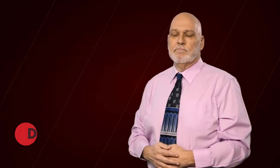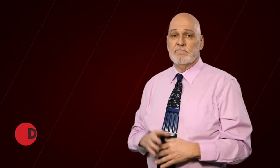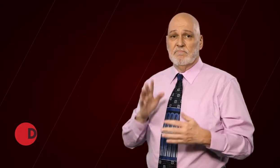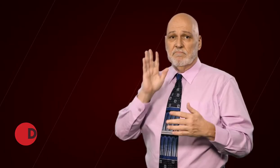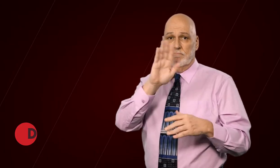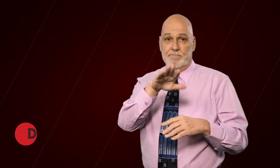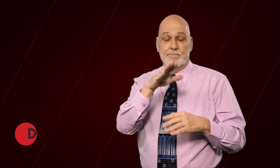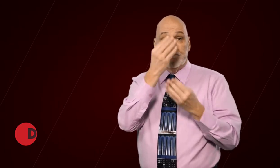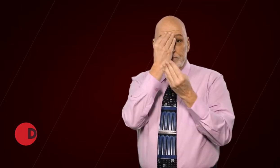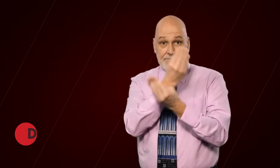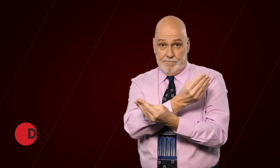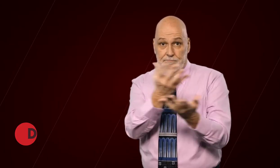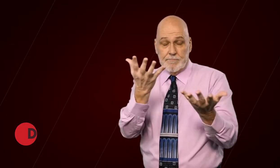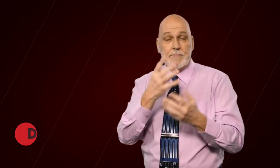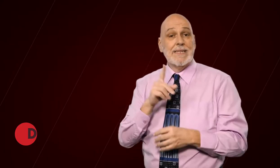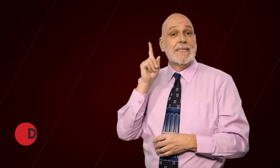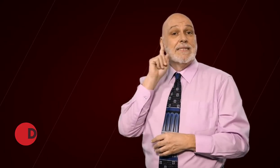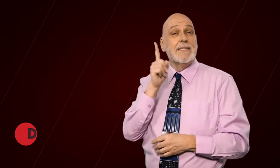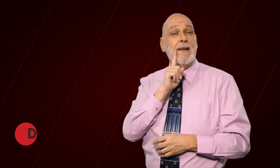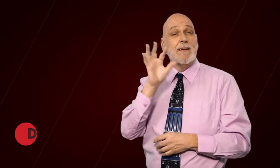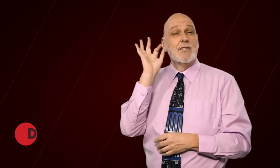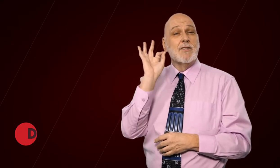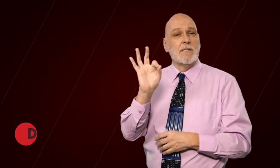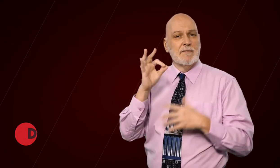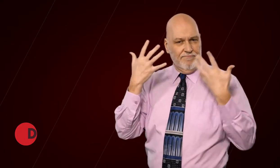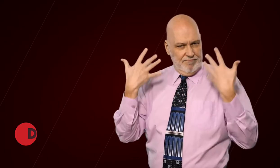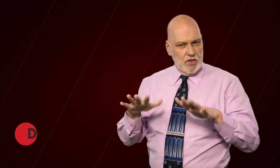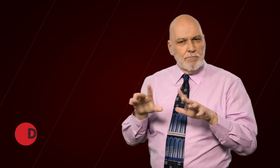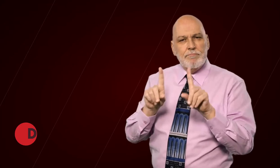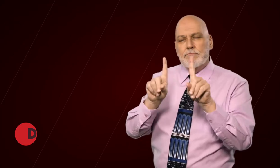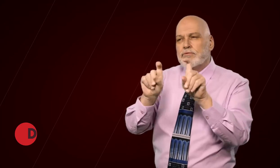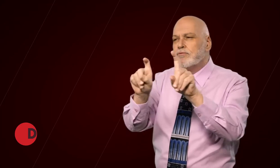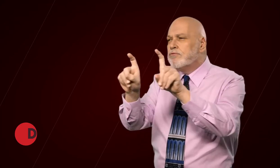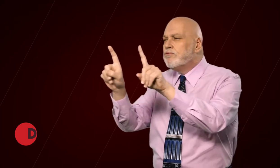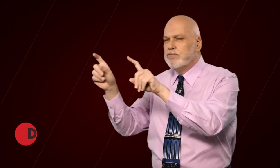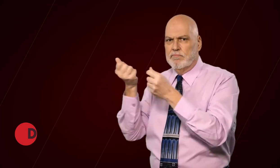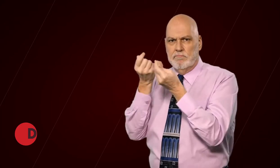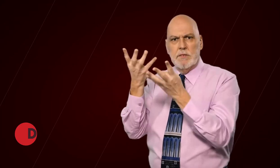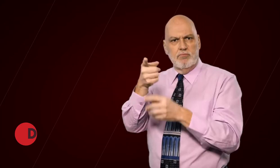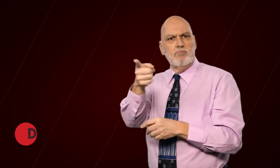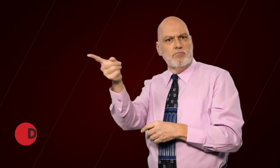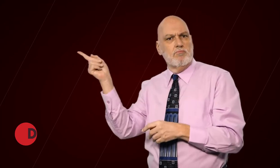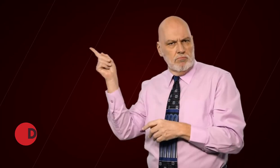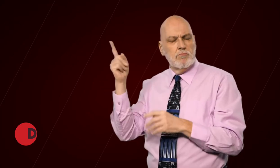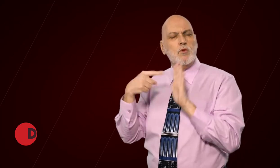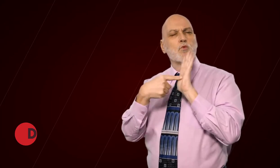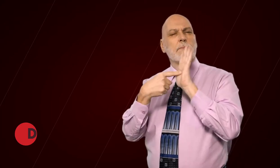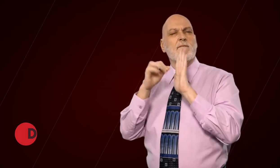[Anselmo]: DeafDots asked several representatives